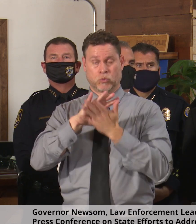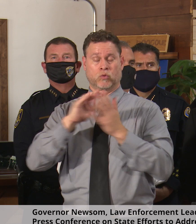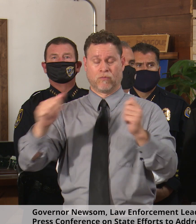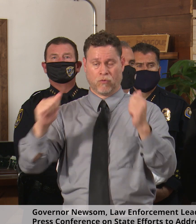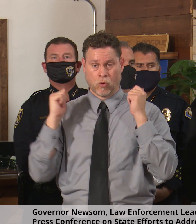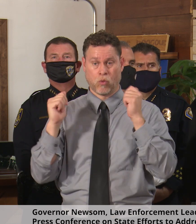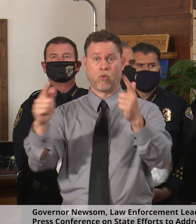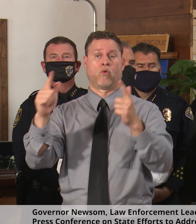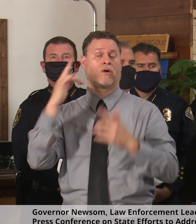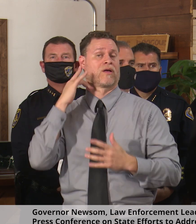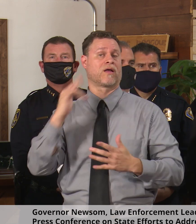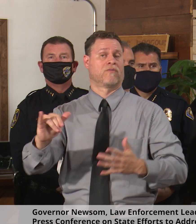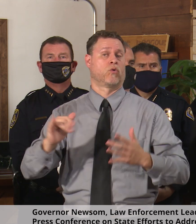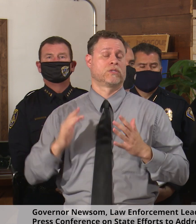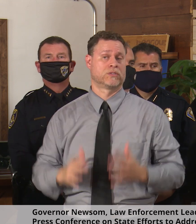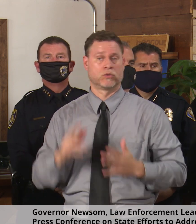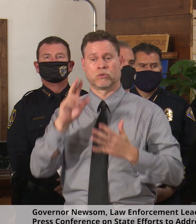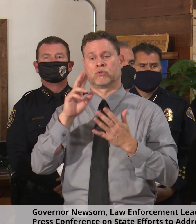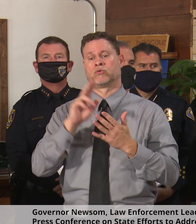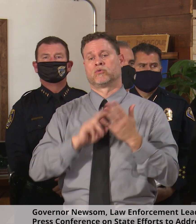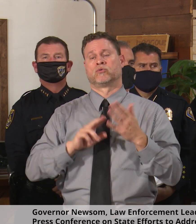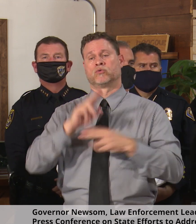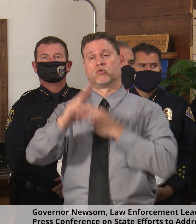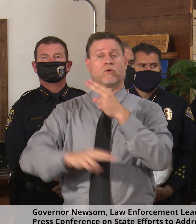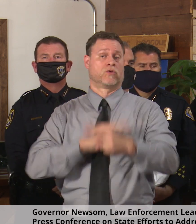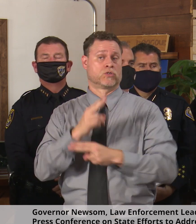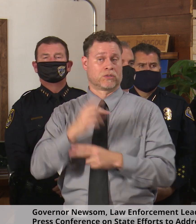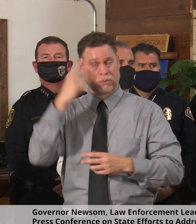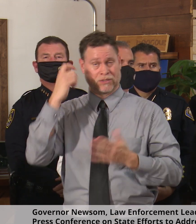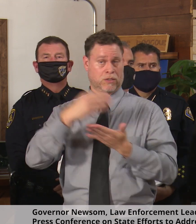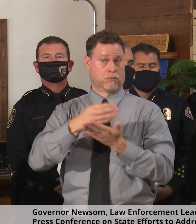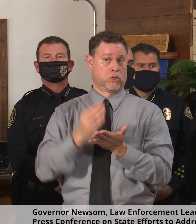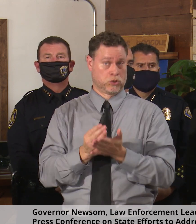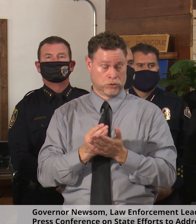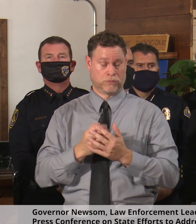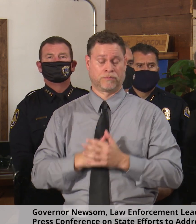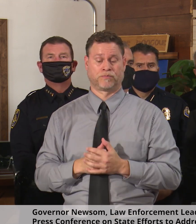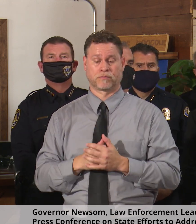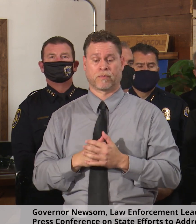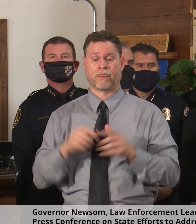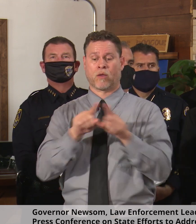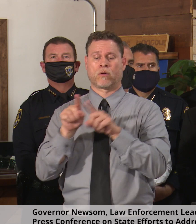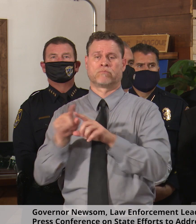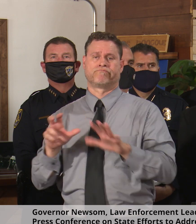for all Californians universally because of this budget and we have invested in